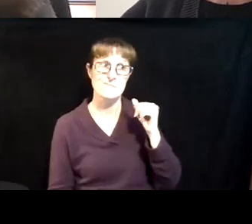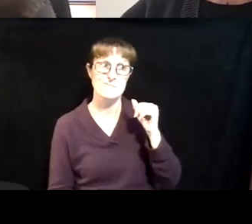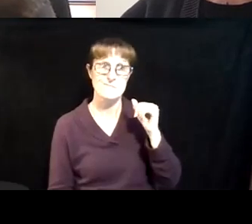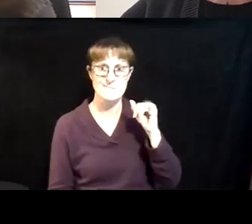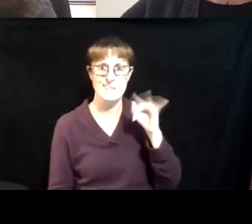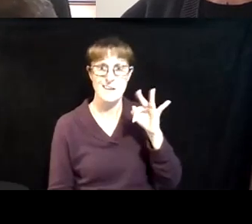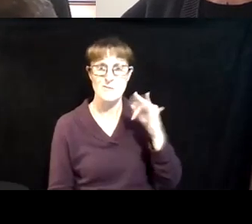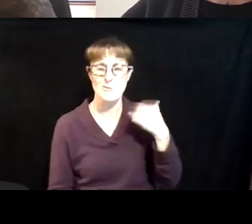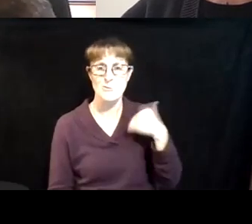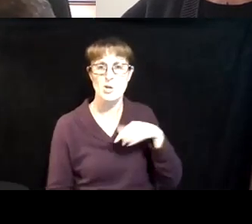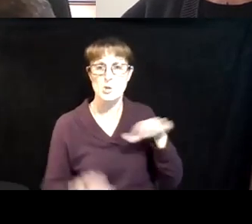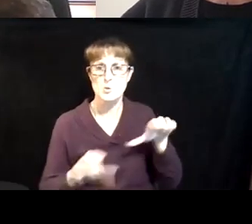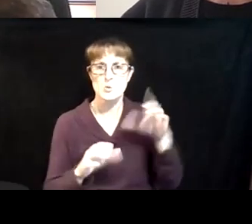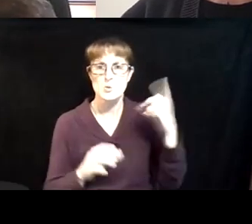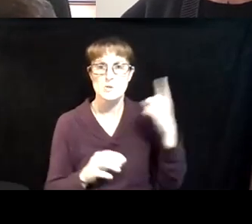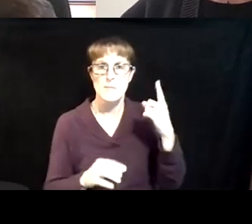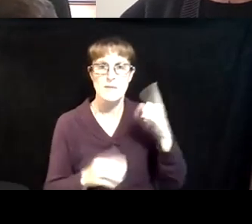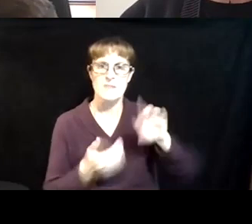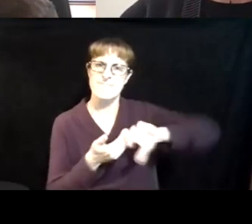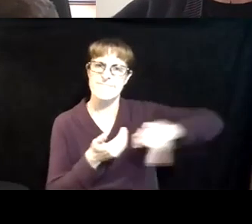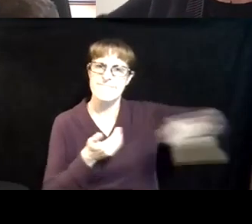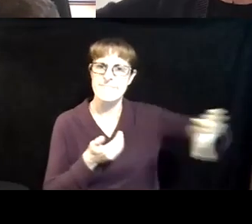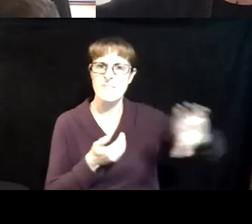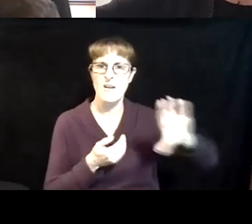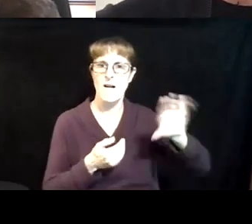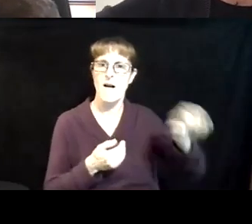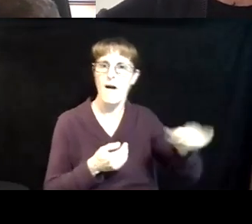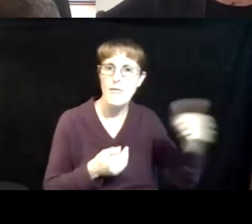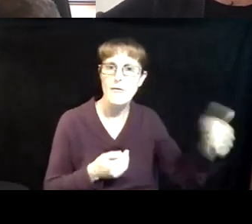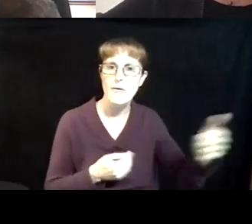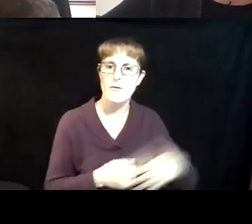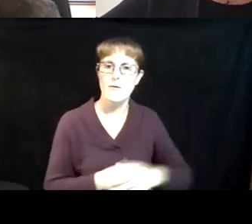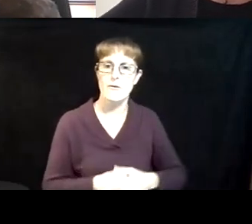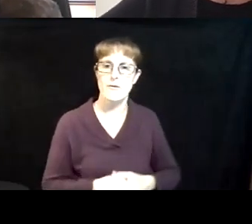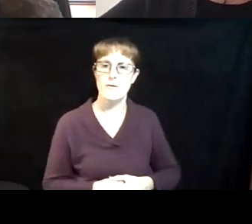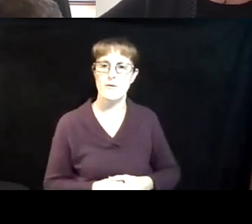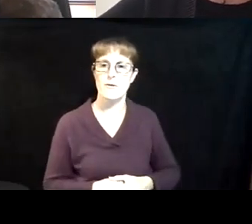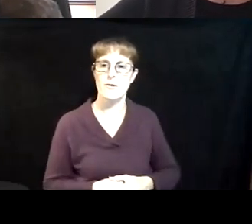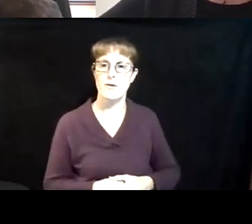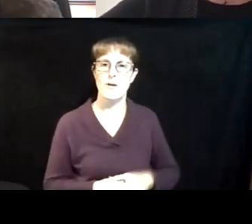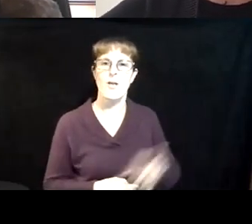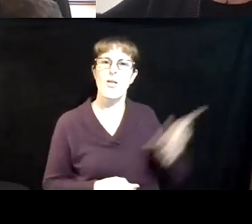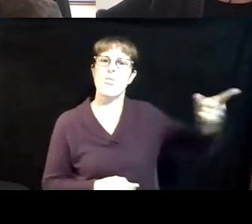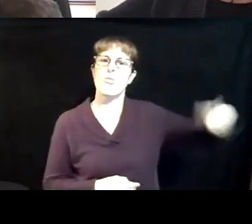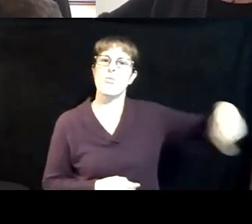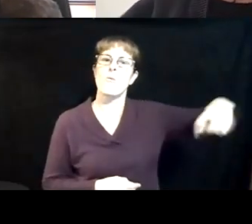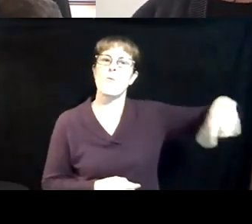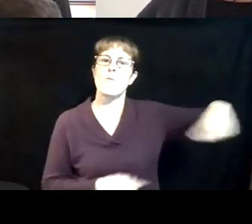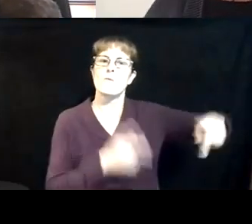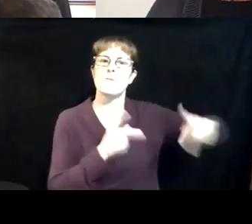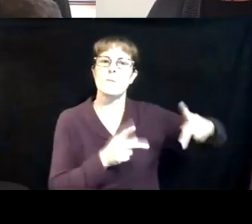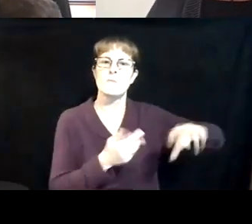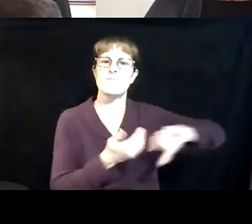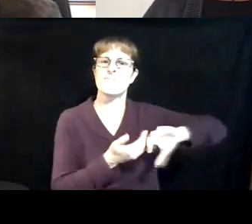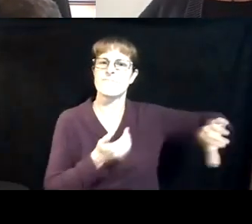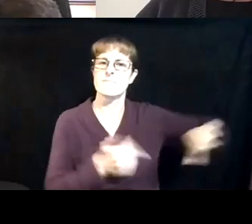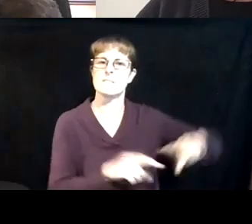this othering and treating these folks as somehow different.